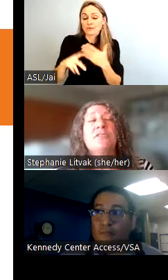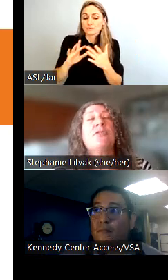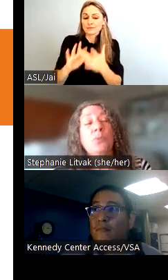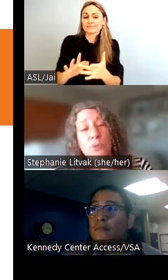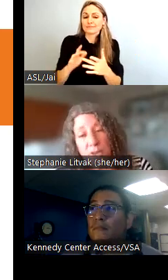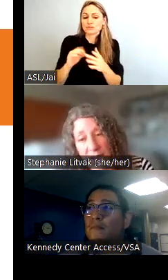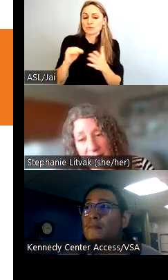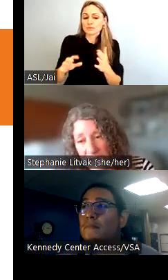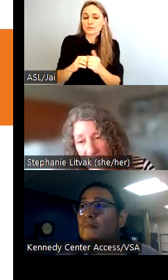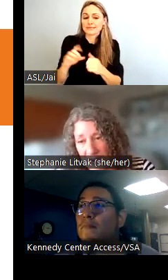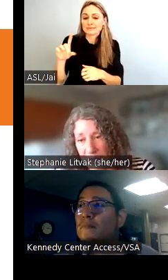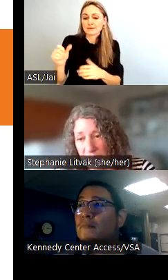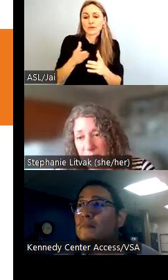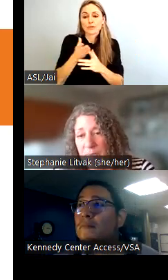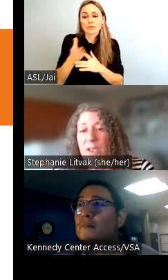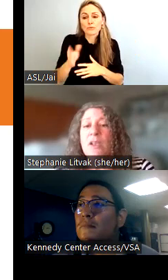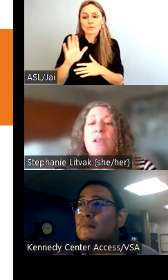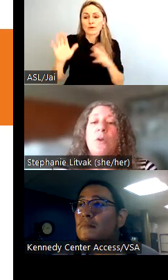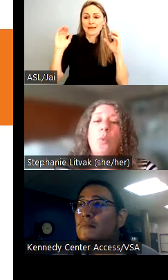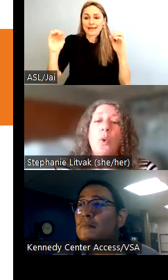through their educators.